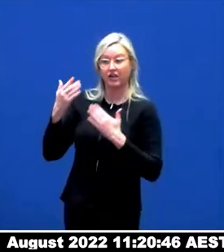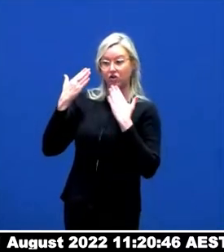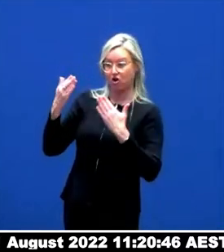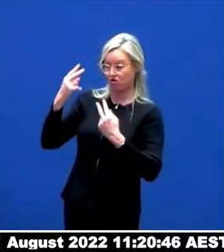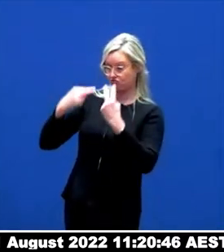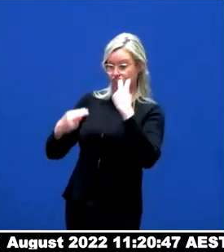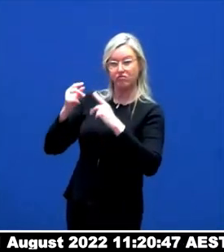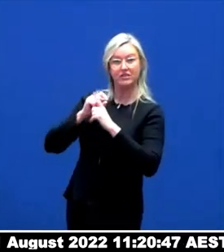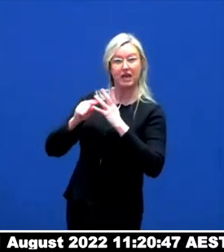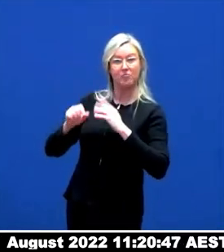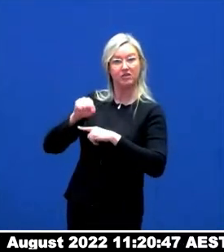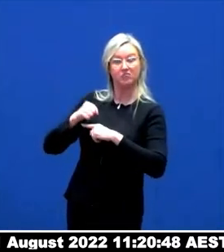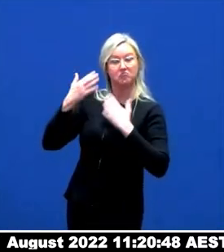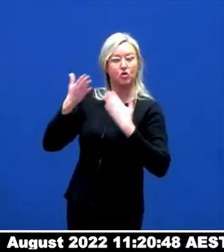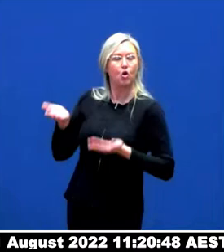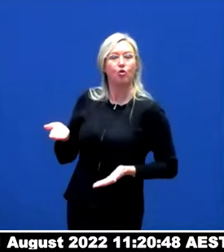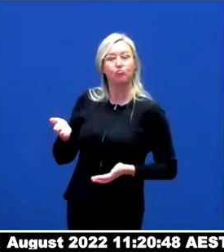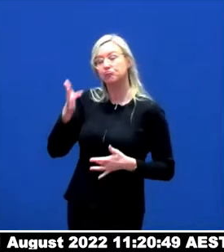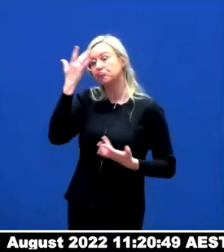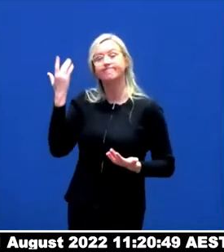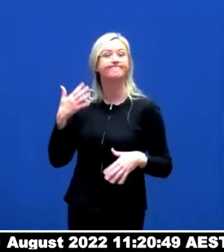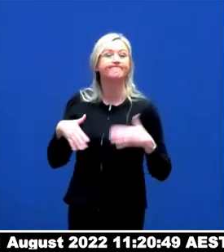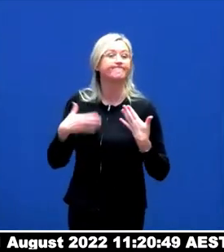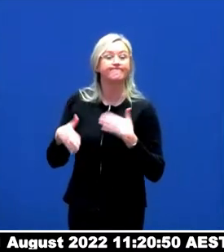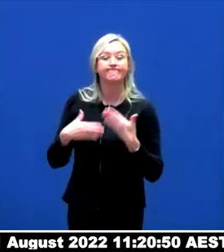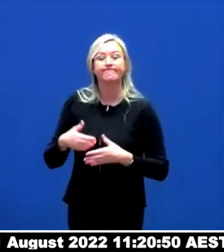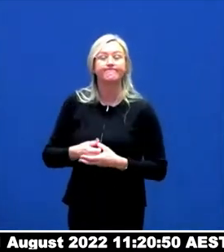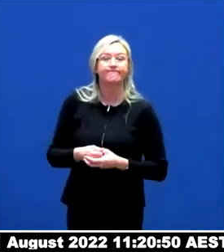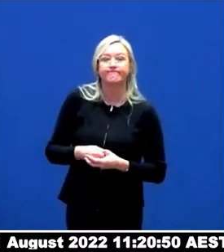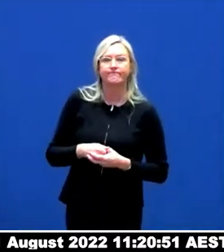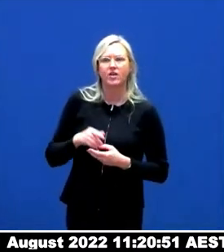It would just - sort of more intimidating way.